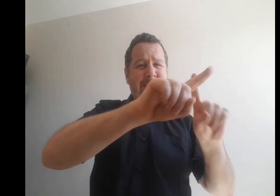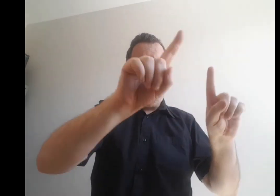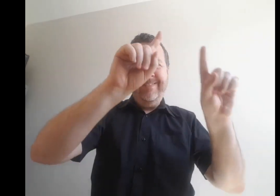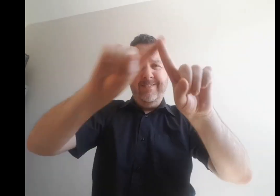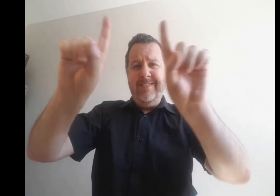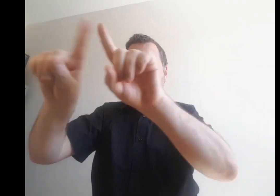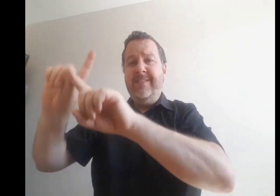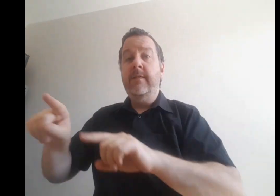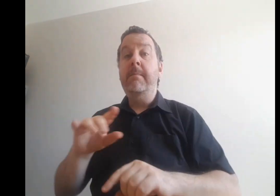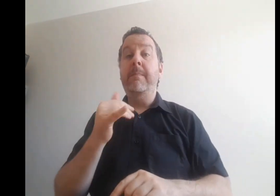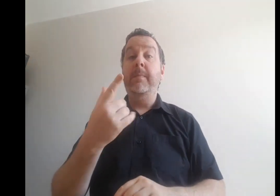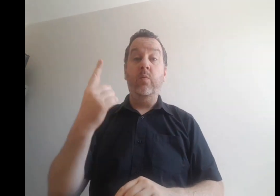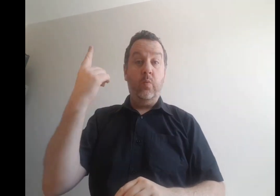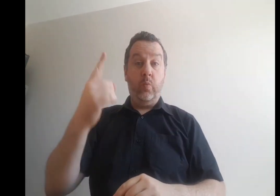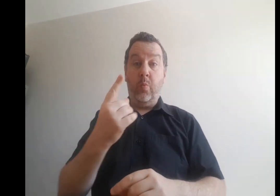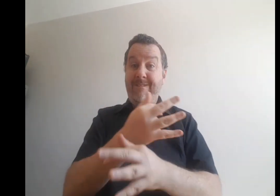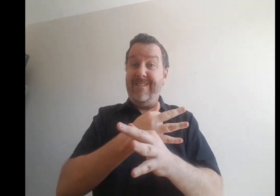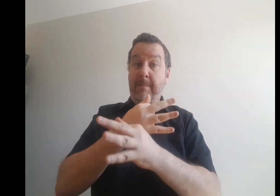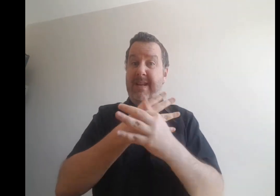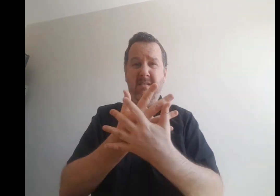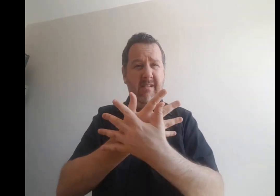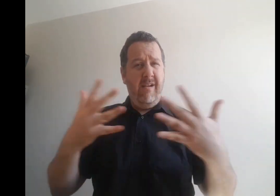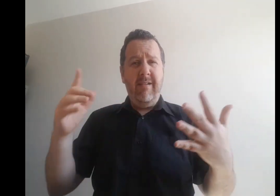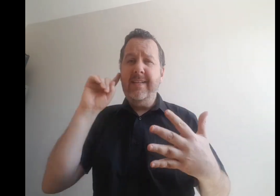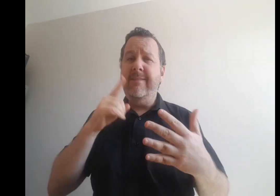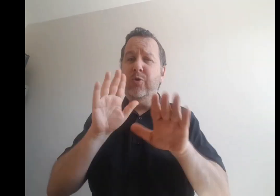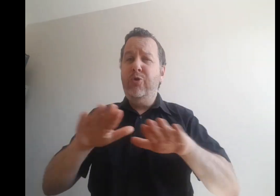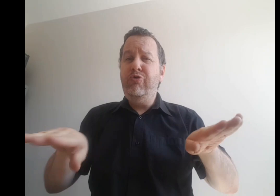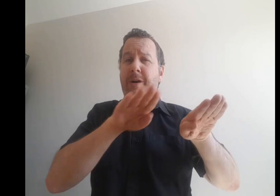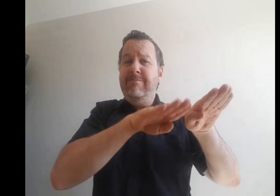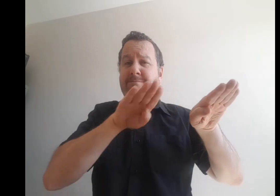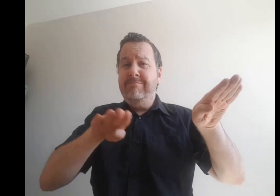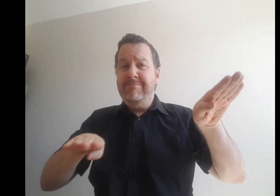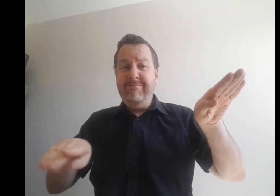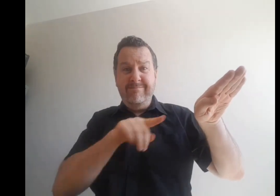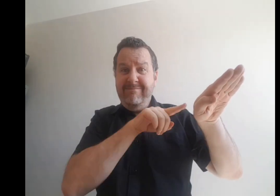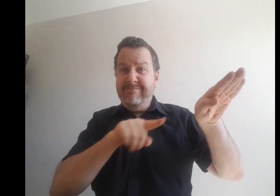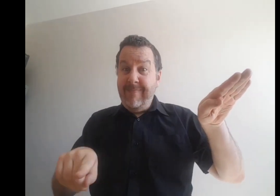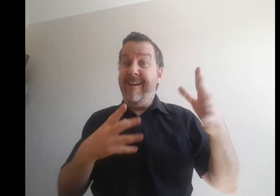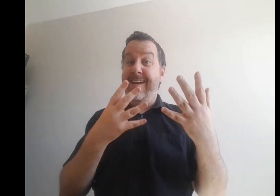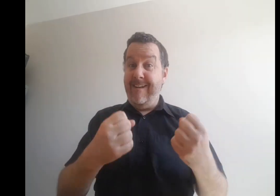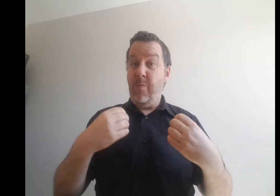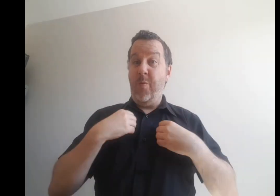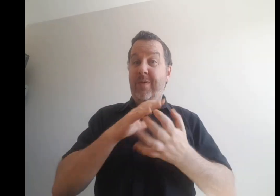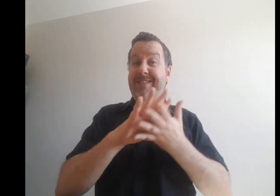So maybe a large family of deaf children might have developed their own sign language,